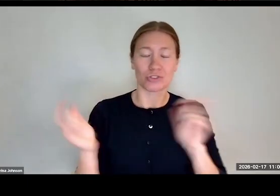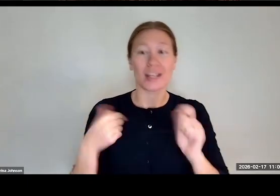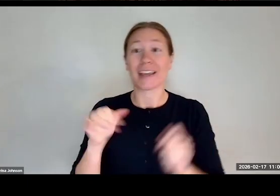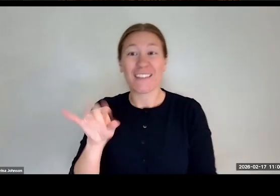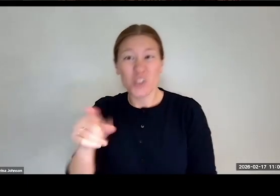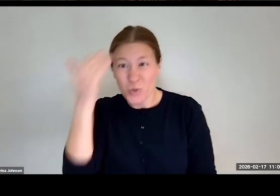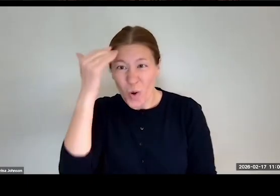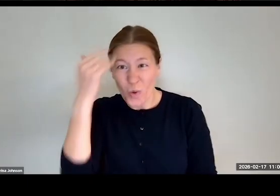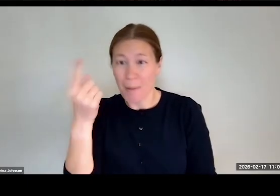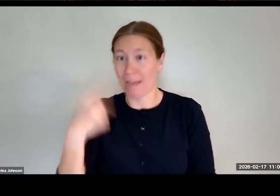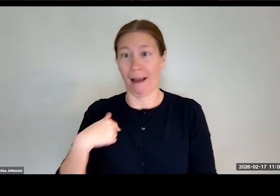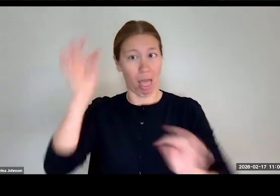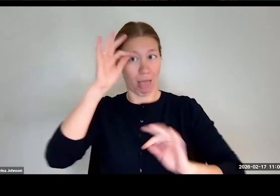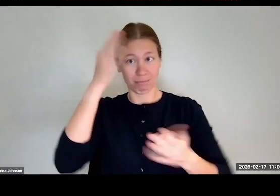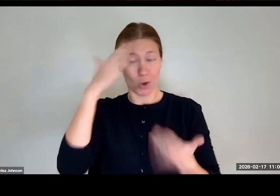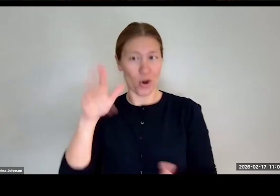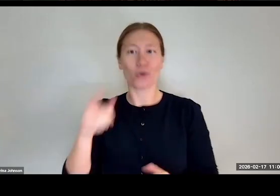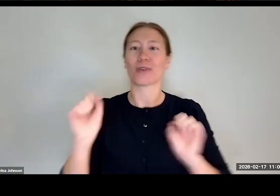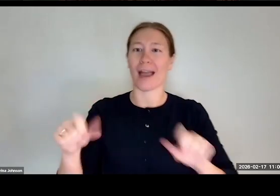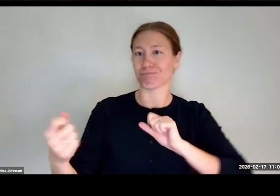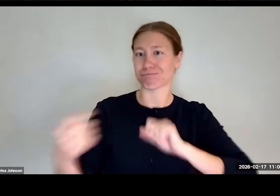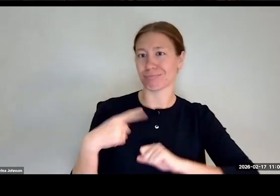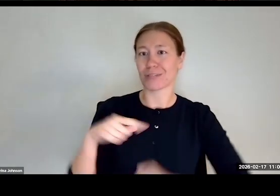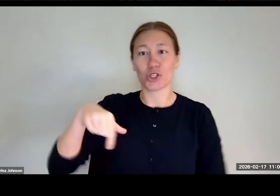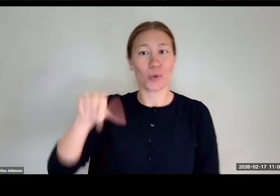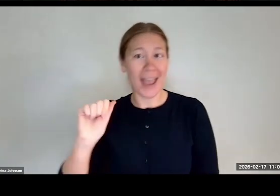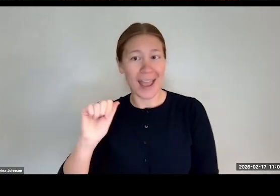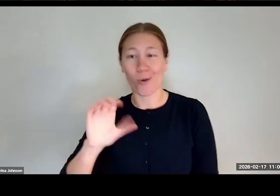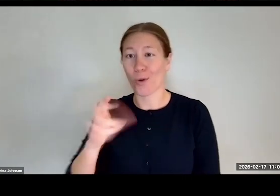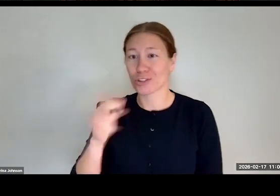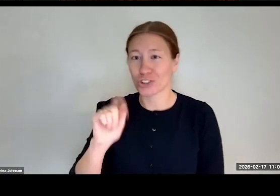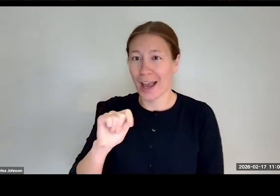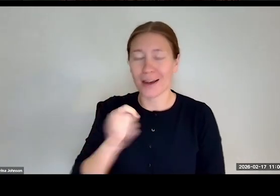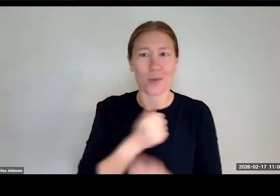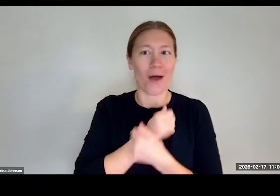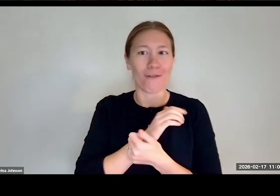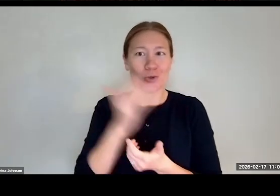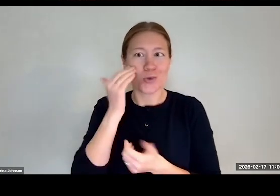you can also send a message in Q and A or put something into chat. I'd love to know if you're aware of features that I'm not aware of.